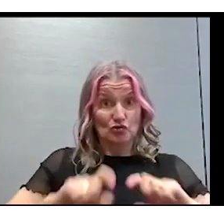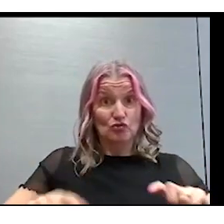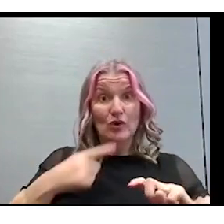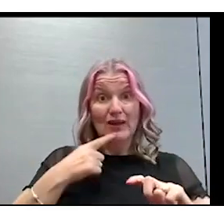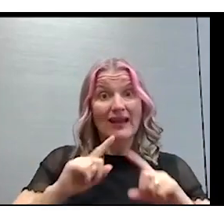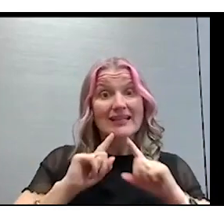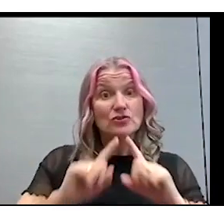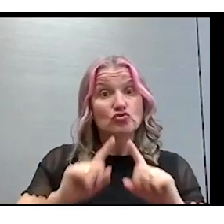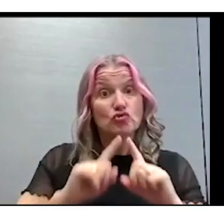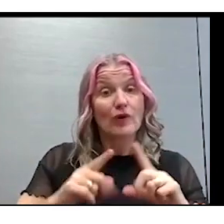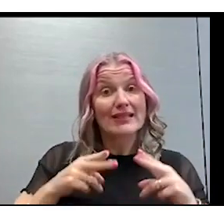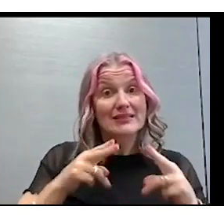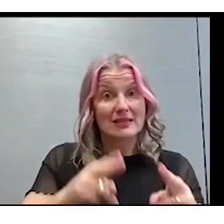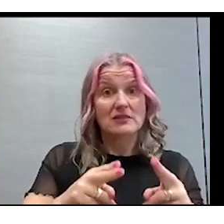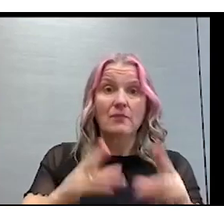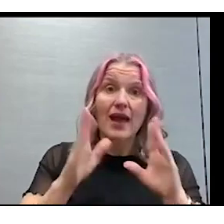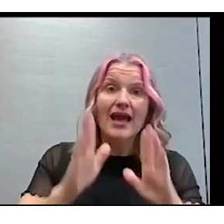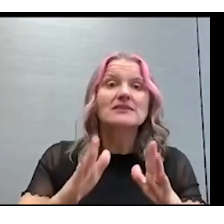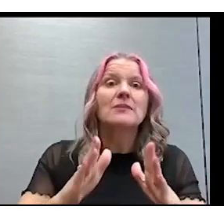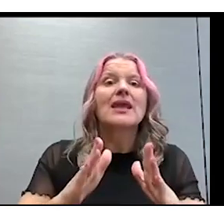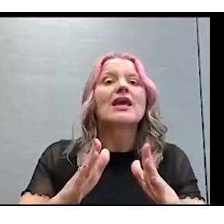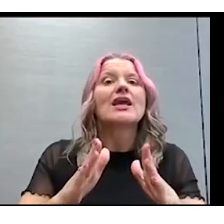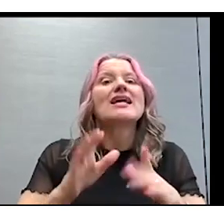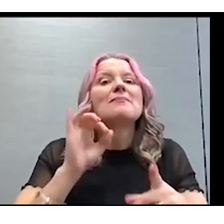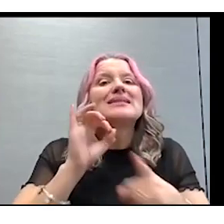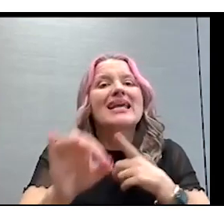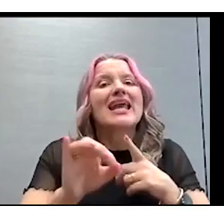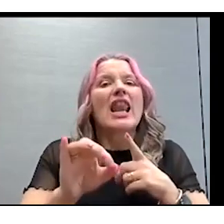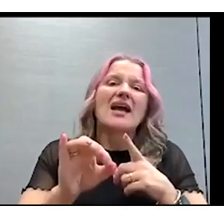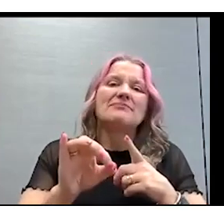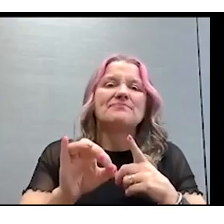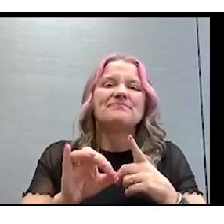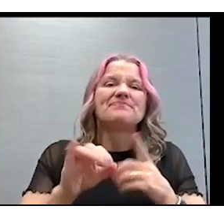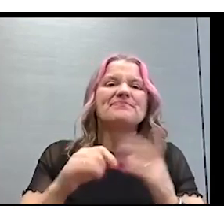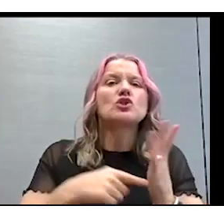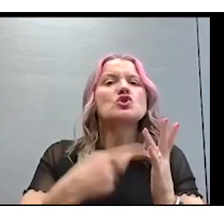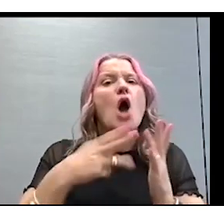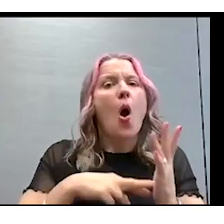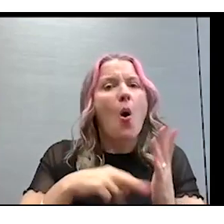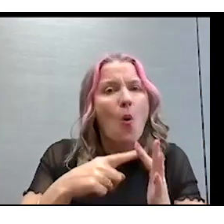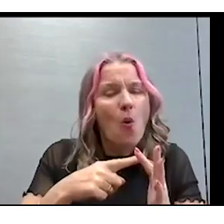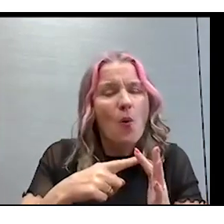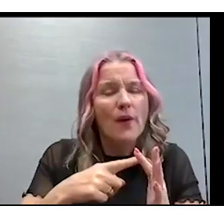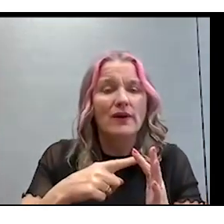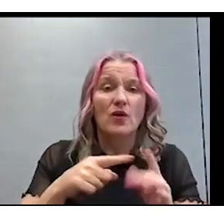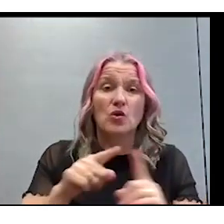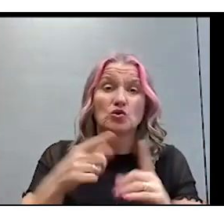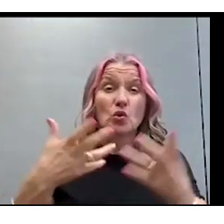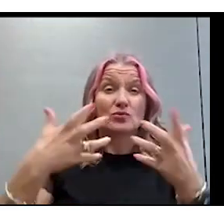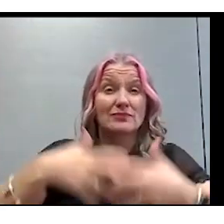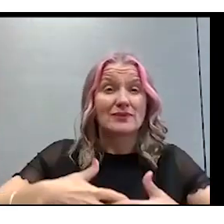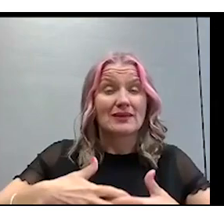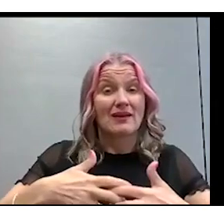system that it has to deploy in a certain tone. Many technologies also allow for customisation.